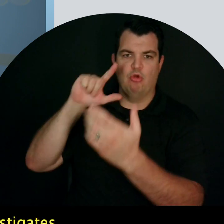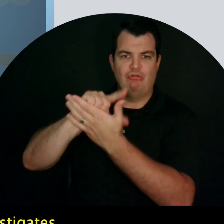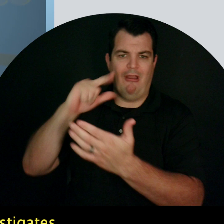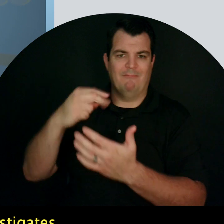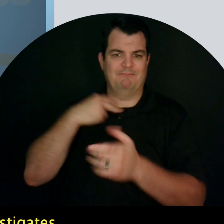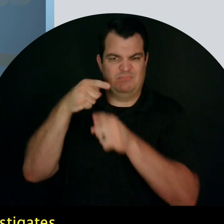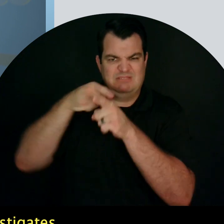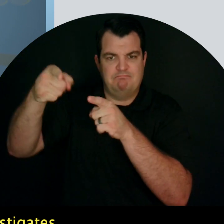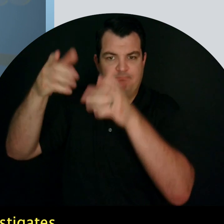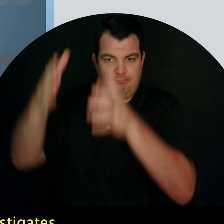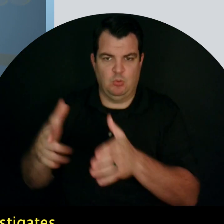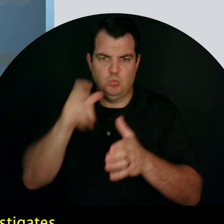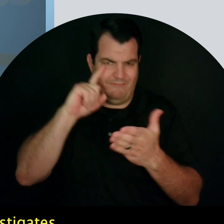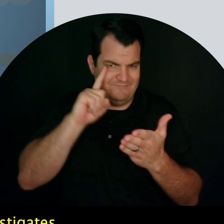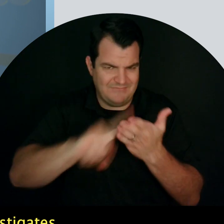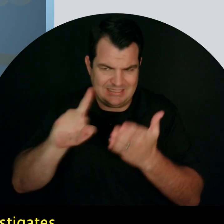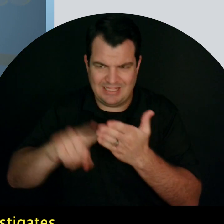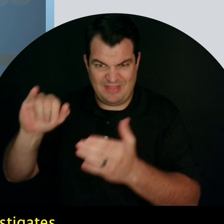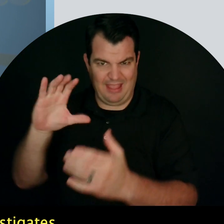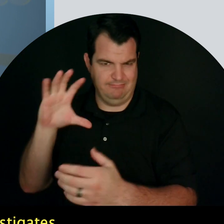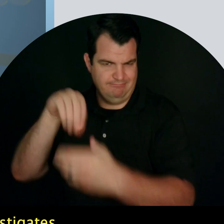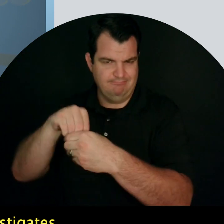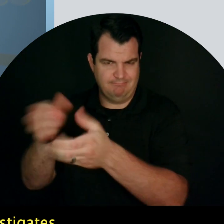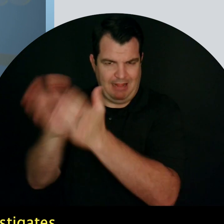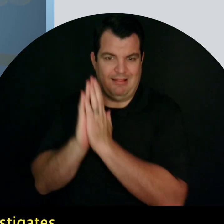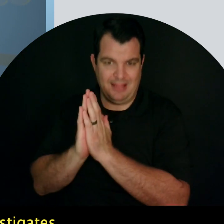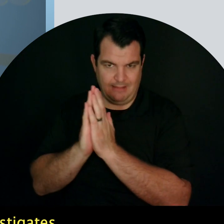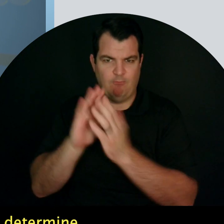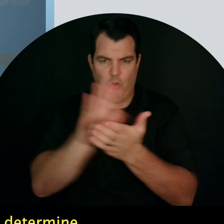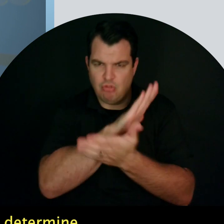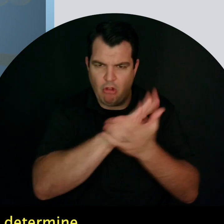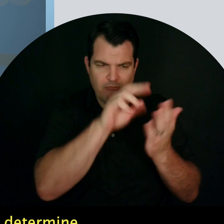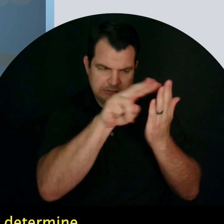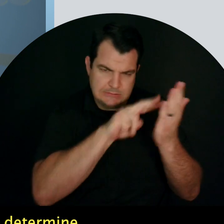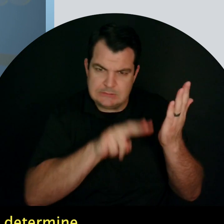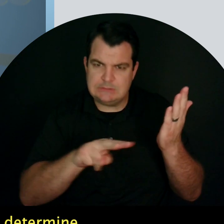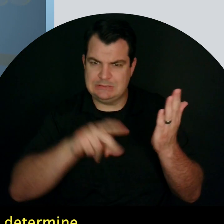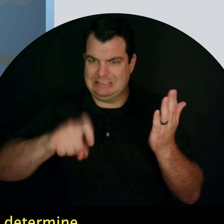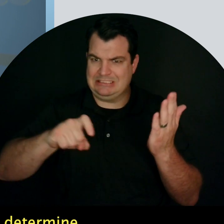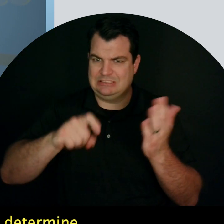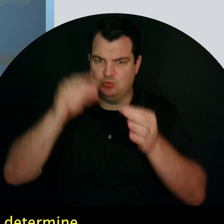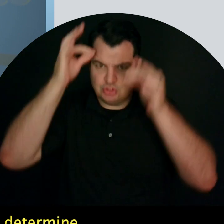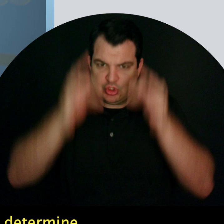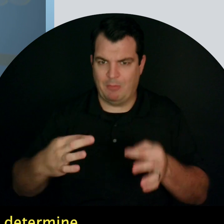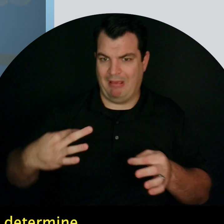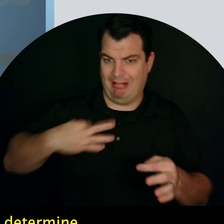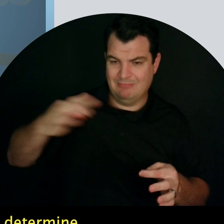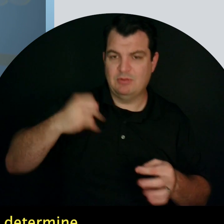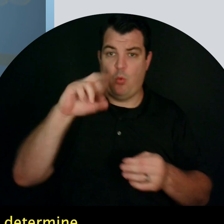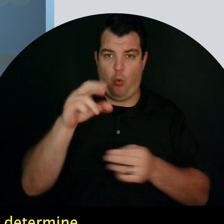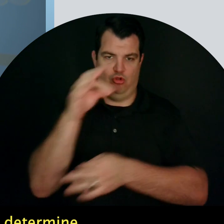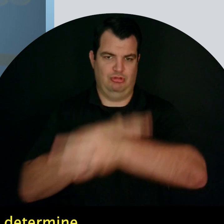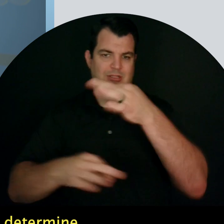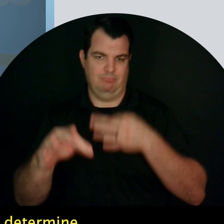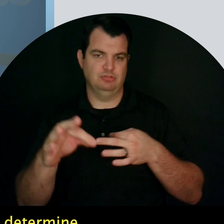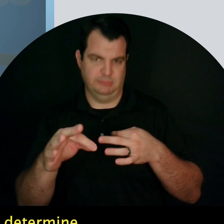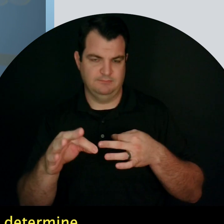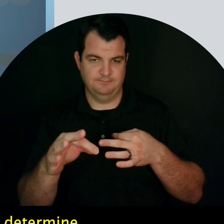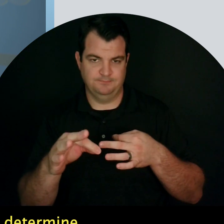victim specialist who investigates the claim and informs the applicant of any documents needed to determine eligibility and or reimbursement.